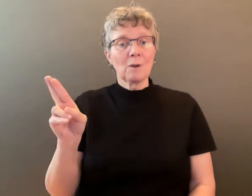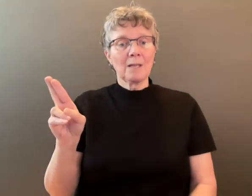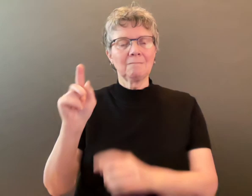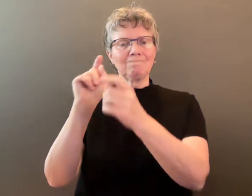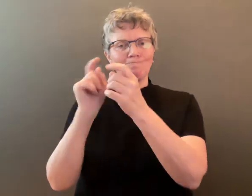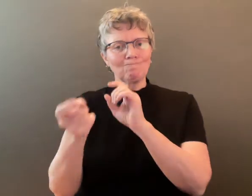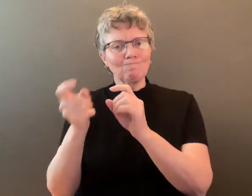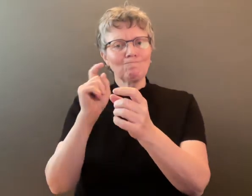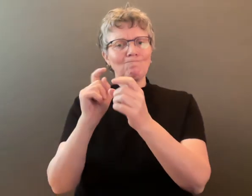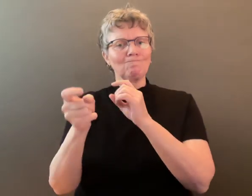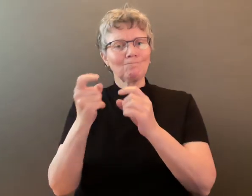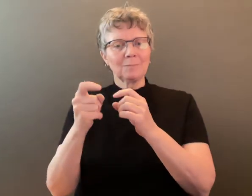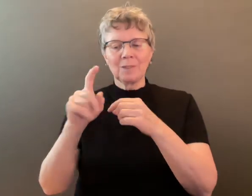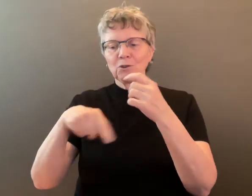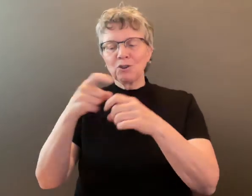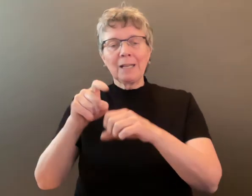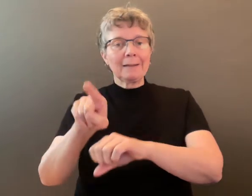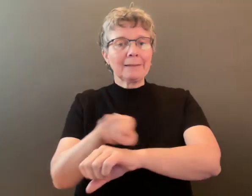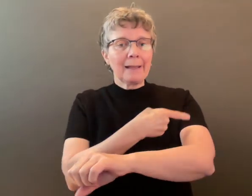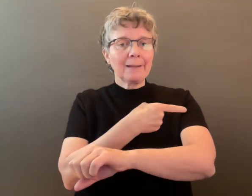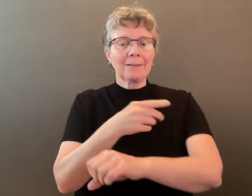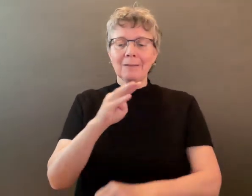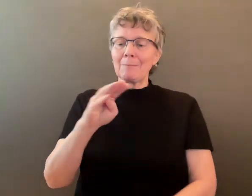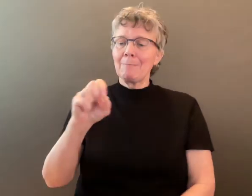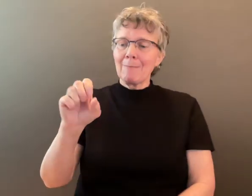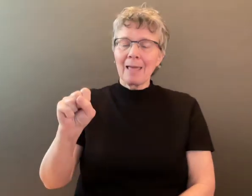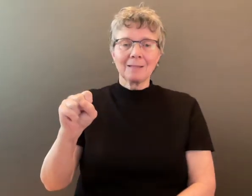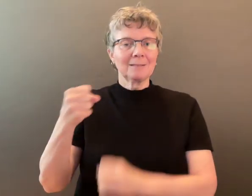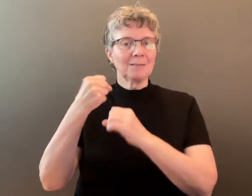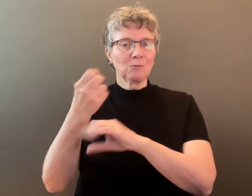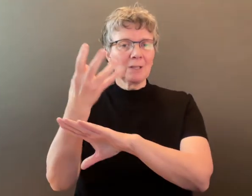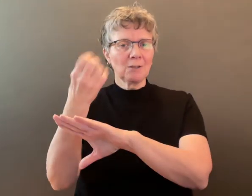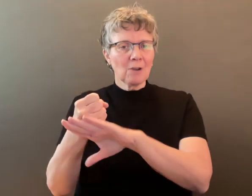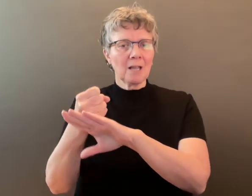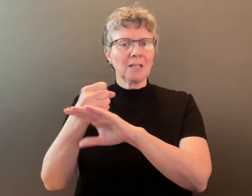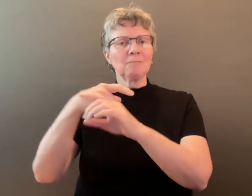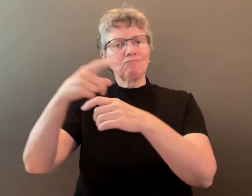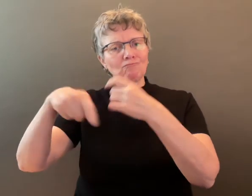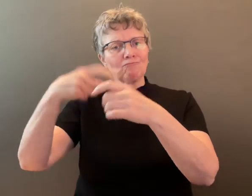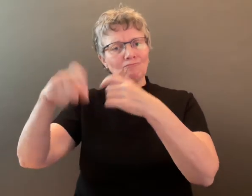lengths and masses of the pendulum, as well as the strength of gravity. Feel free to play around